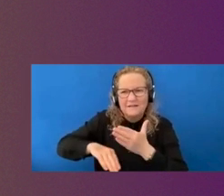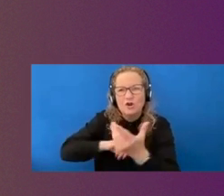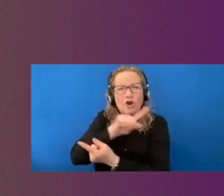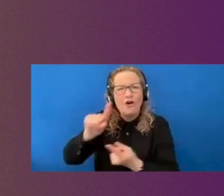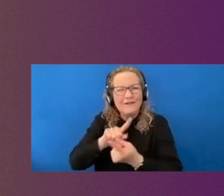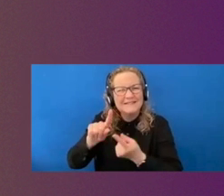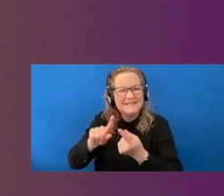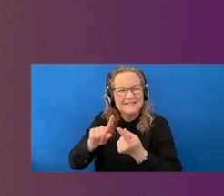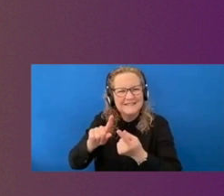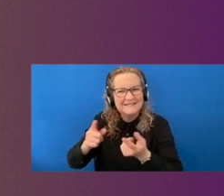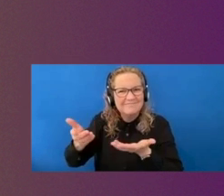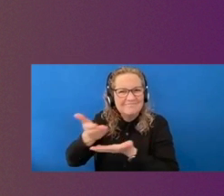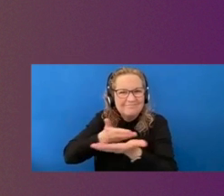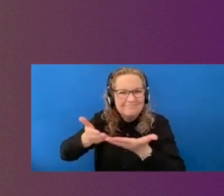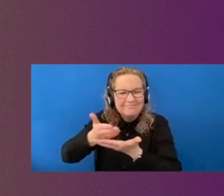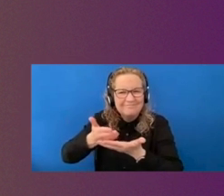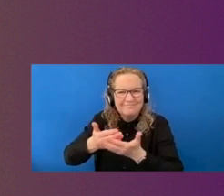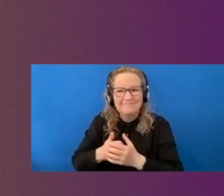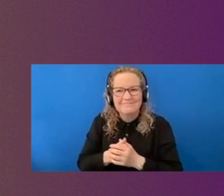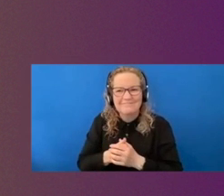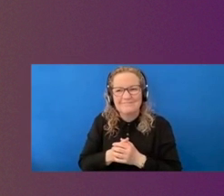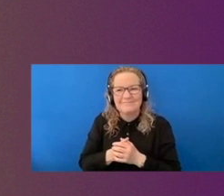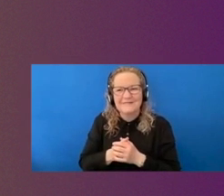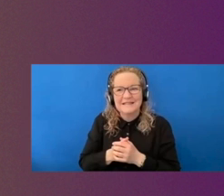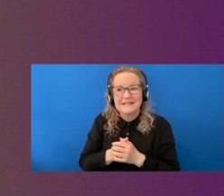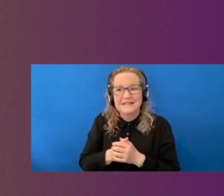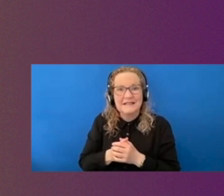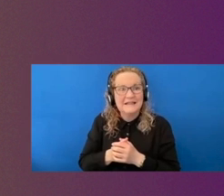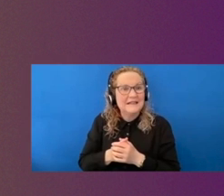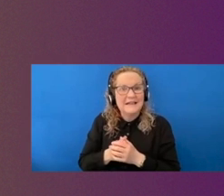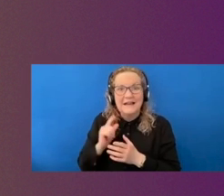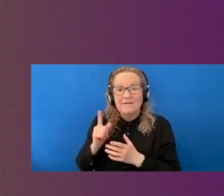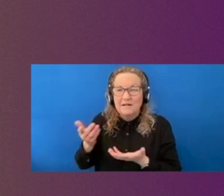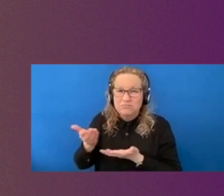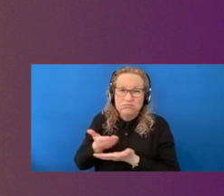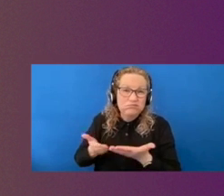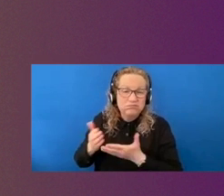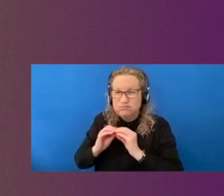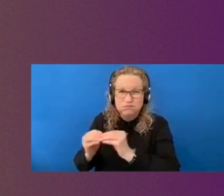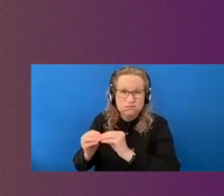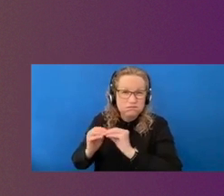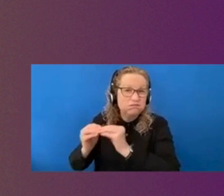um that was a very long very very long discussion because um you know i'm an investment I have